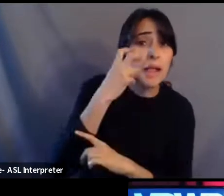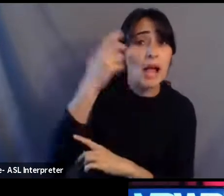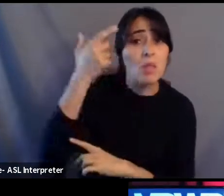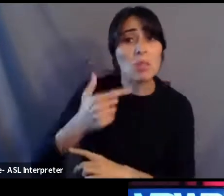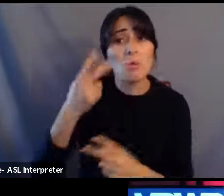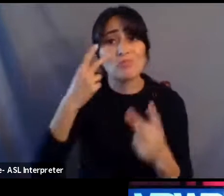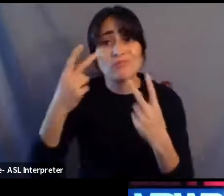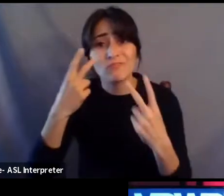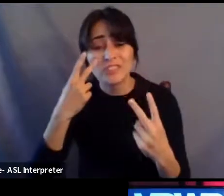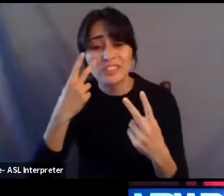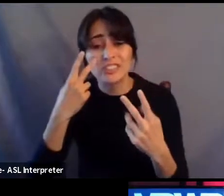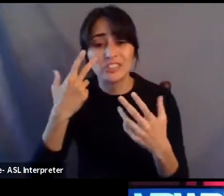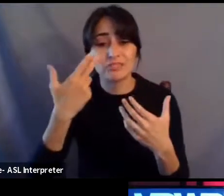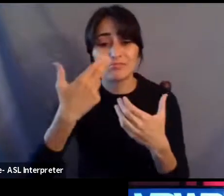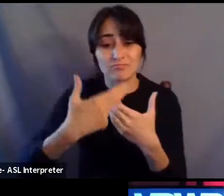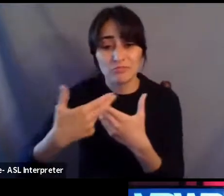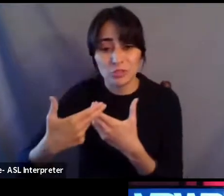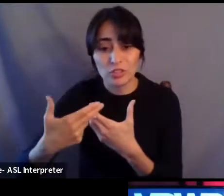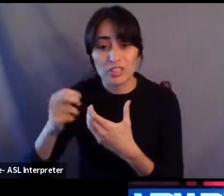on the live show and for anybody who is listening on the podcast.